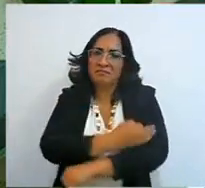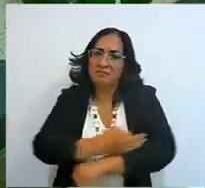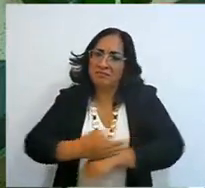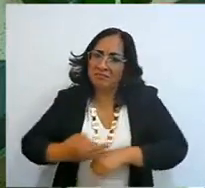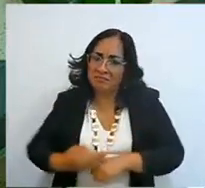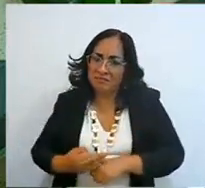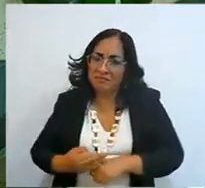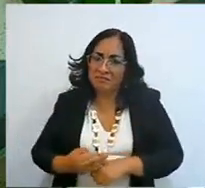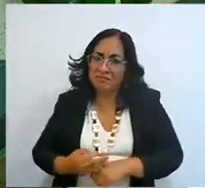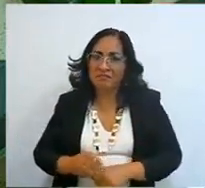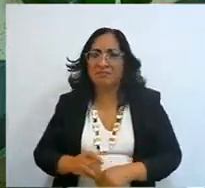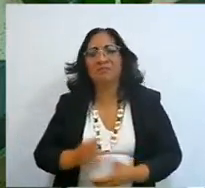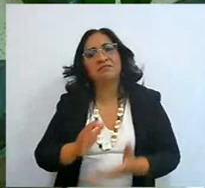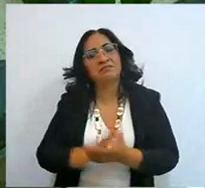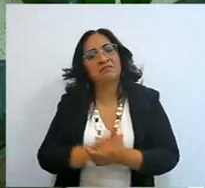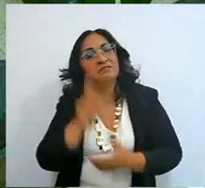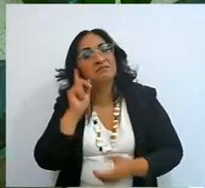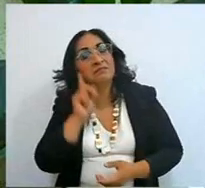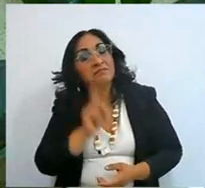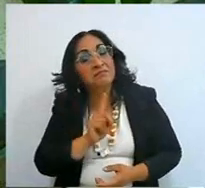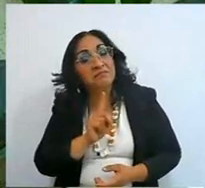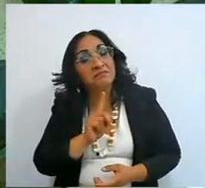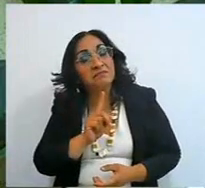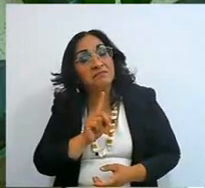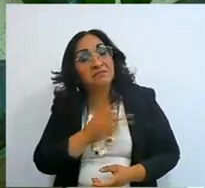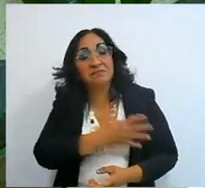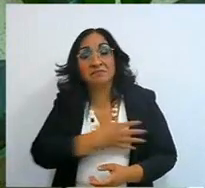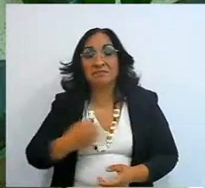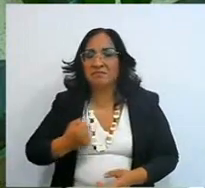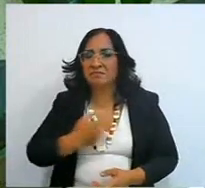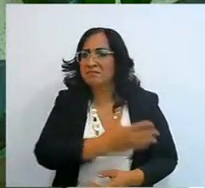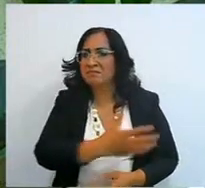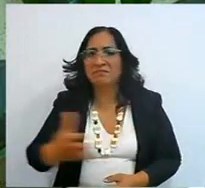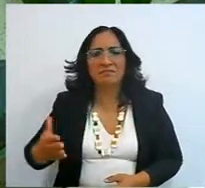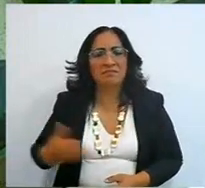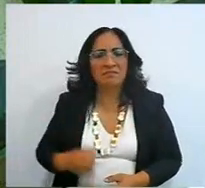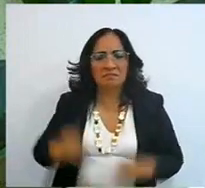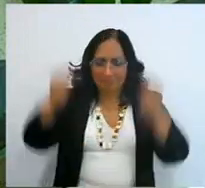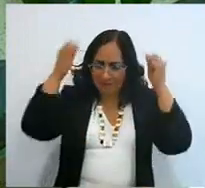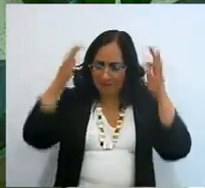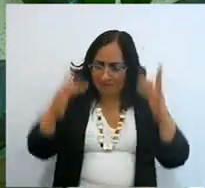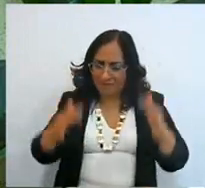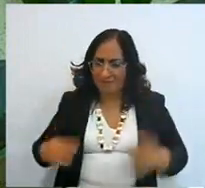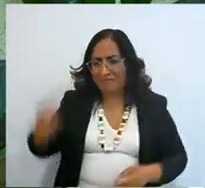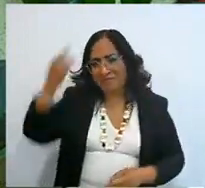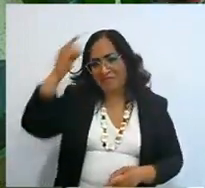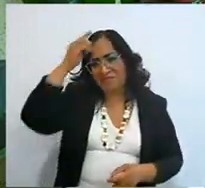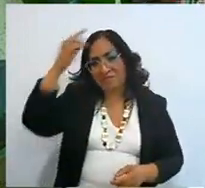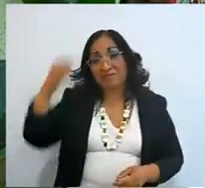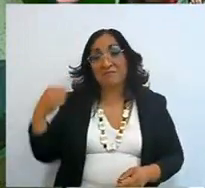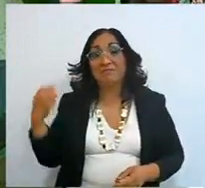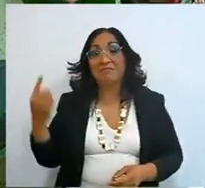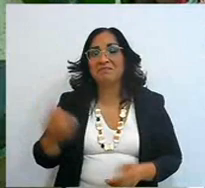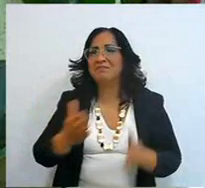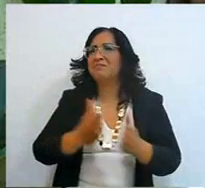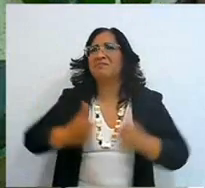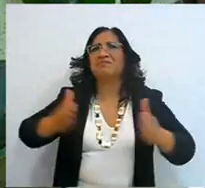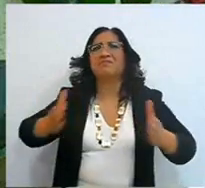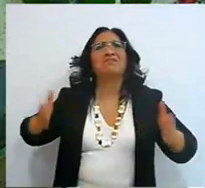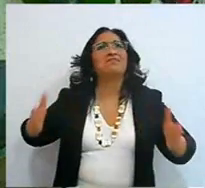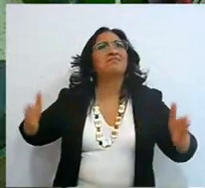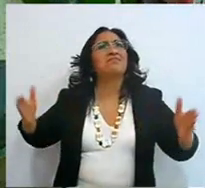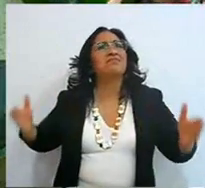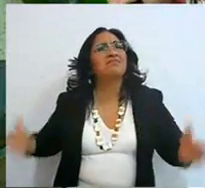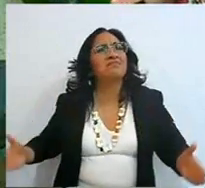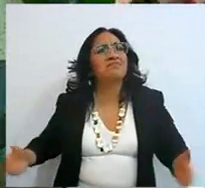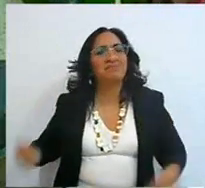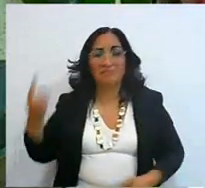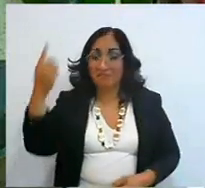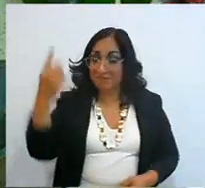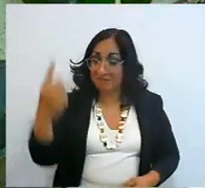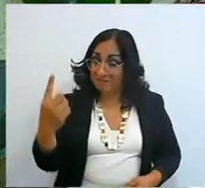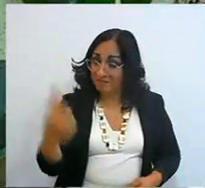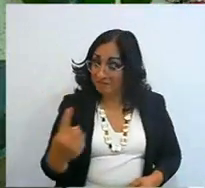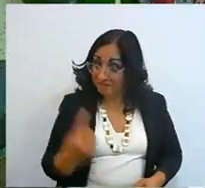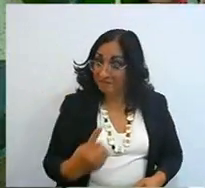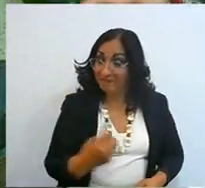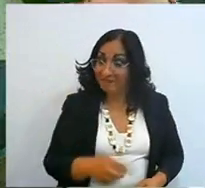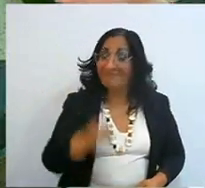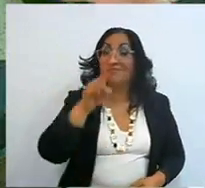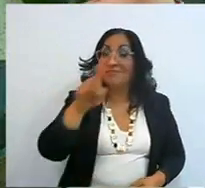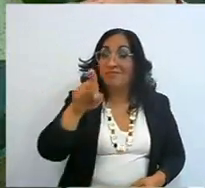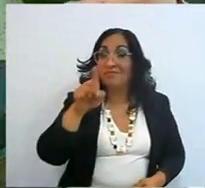that is, the blessing of God is never a small people, the blessing of God permeates, from generation to generation,